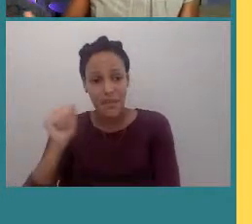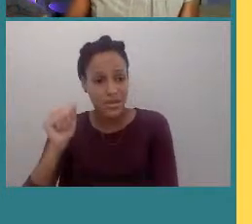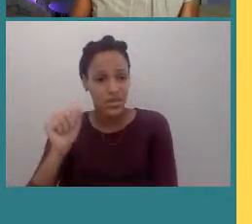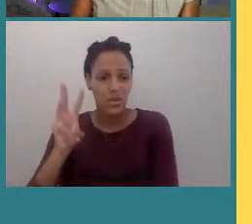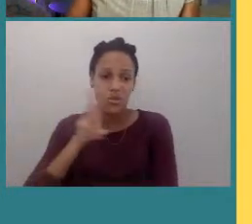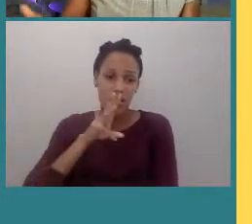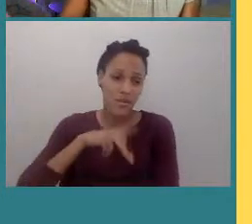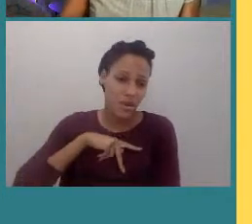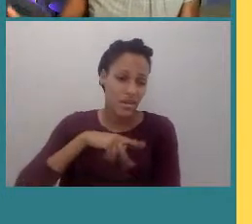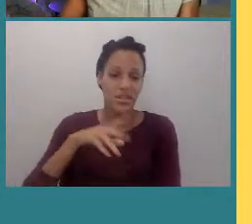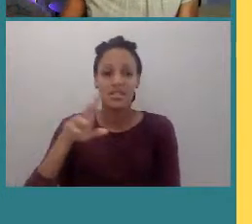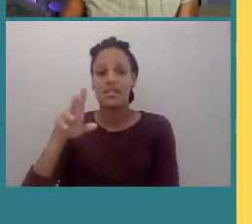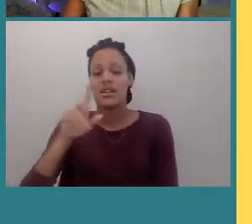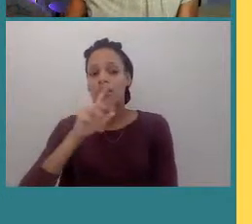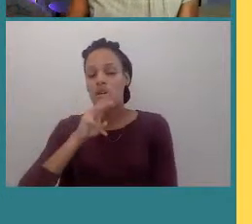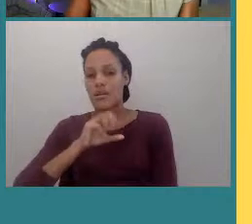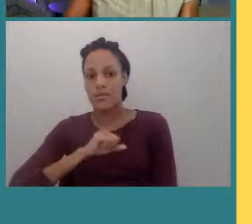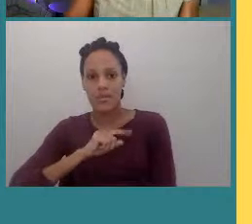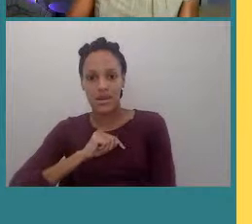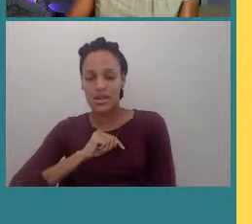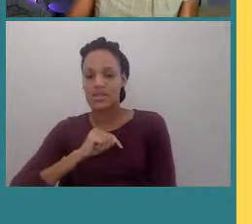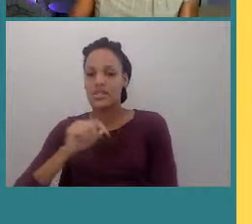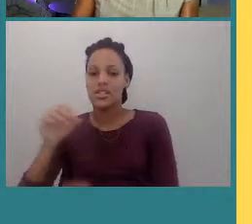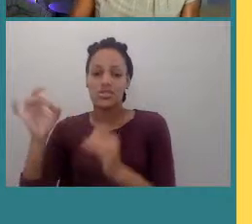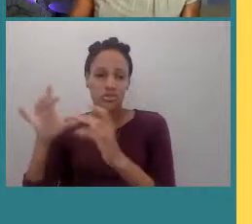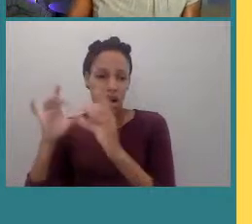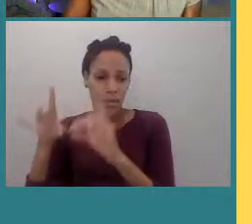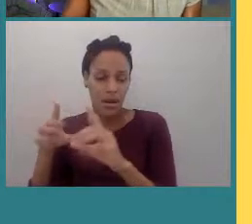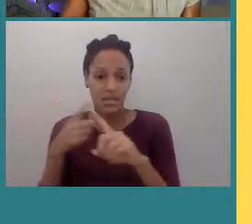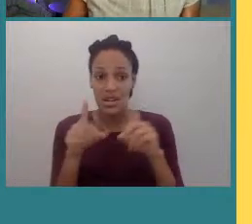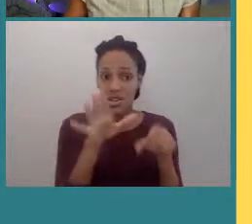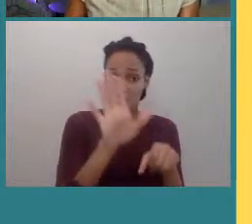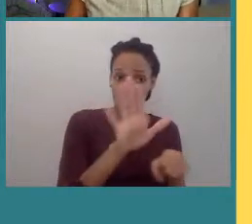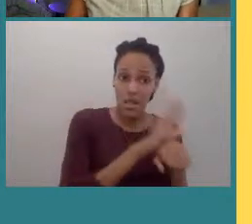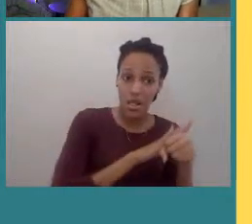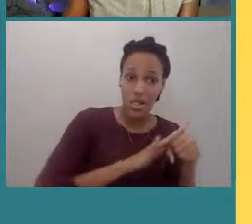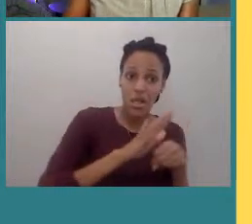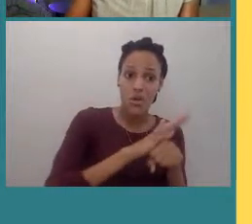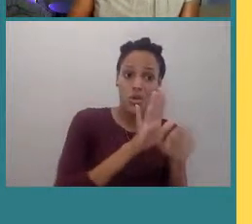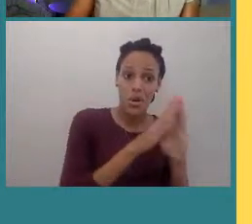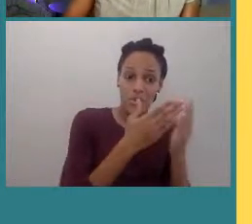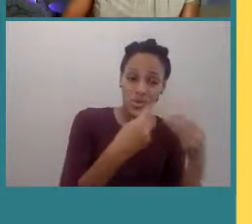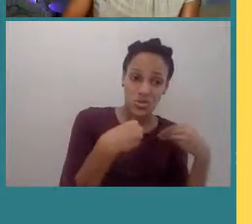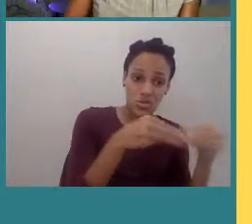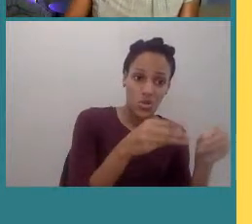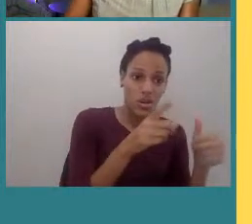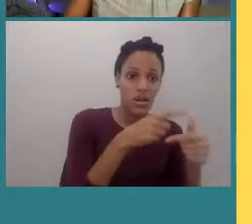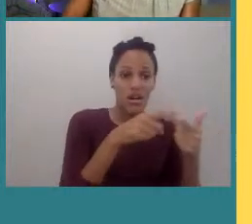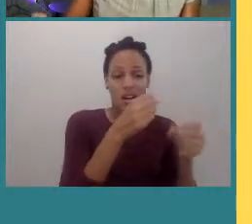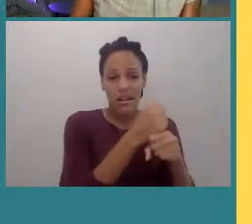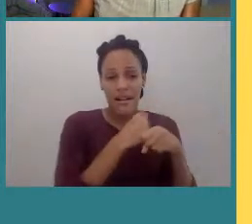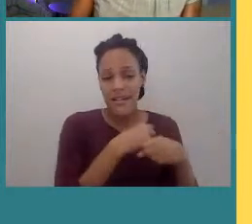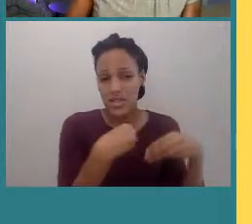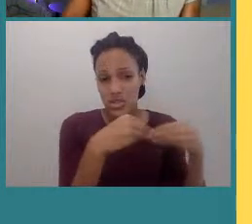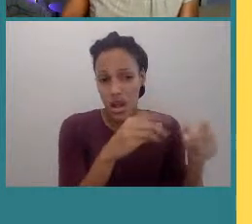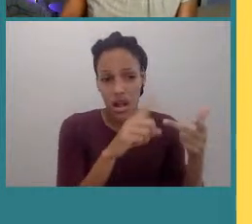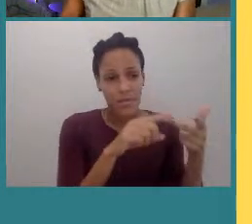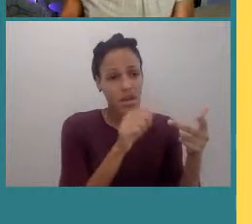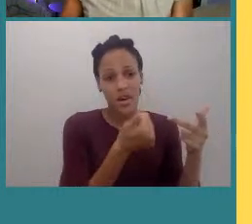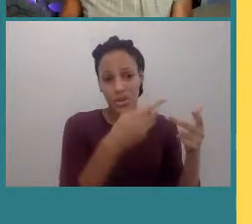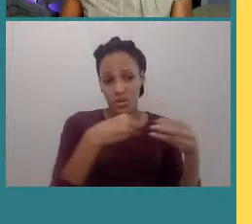And so your local Black-owned coffee shop or bookstore can get to that place if we invest